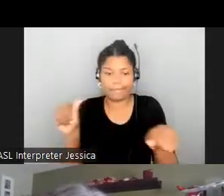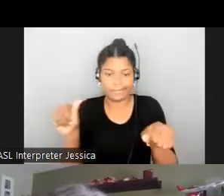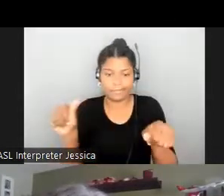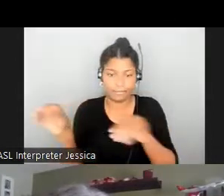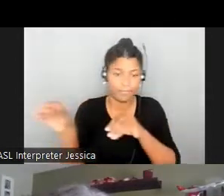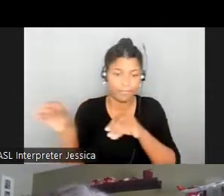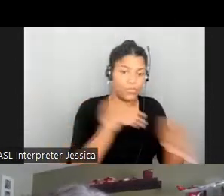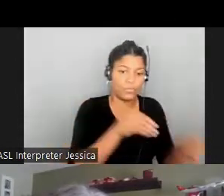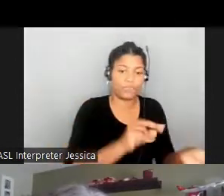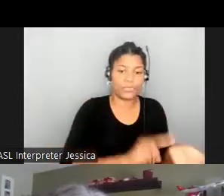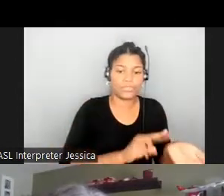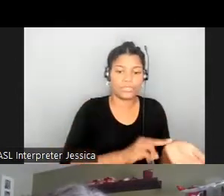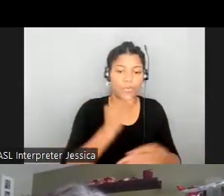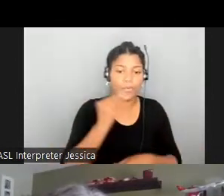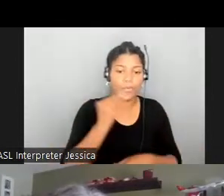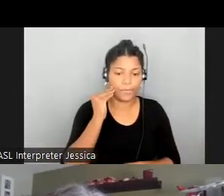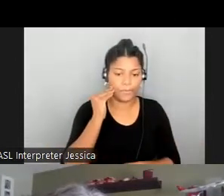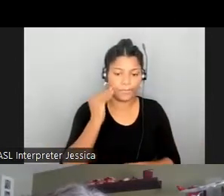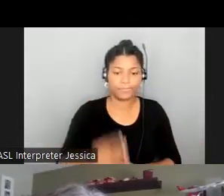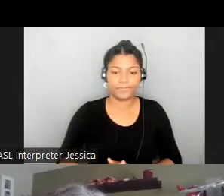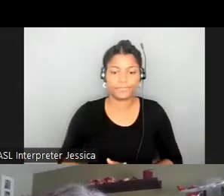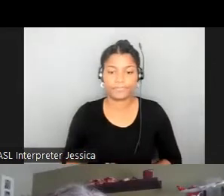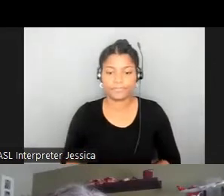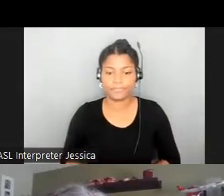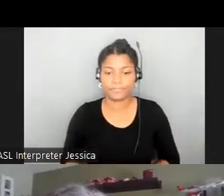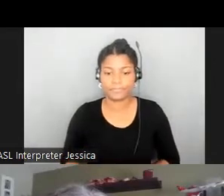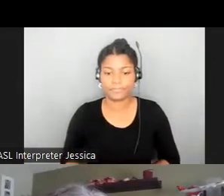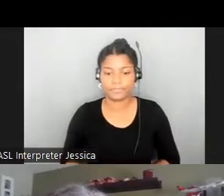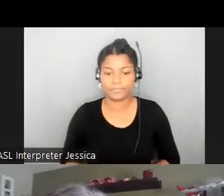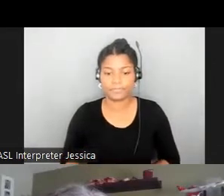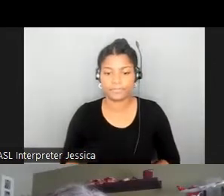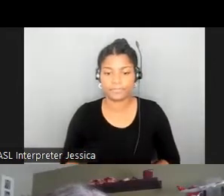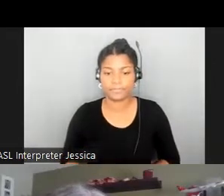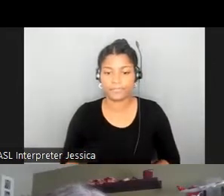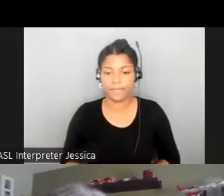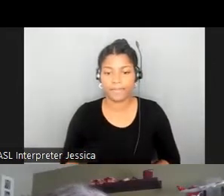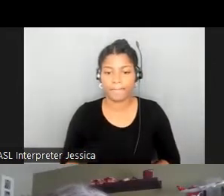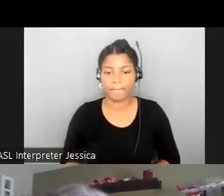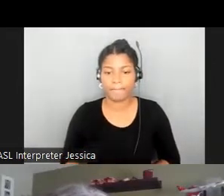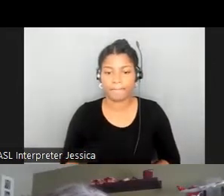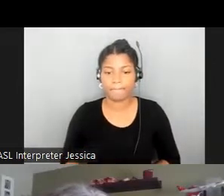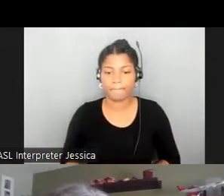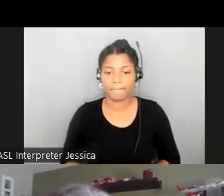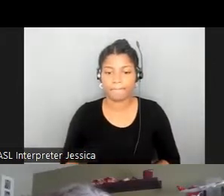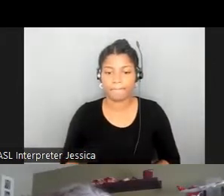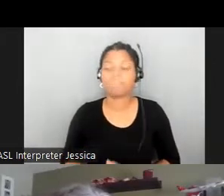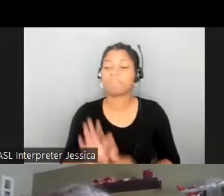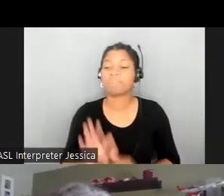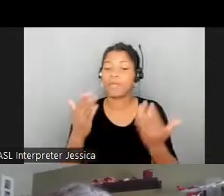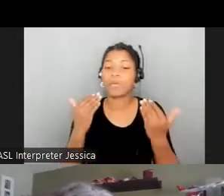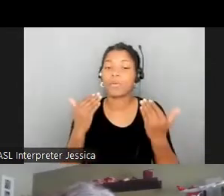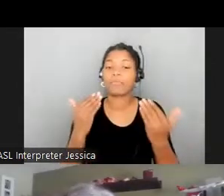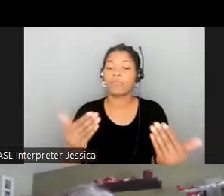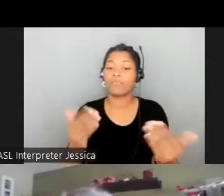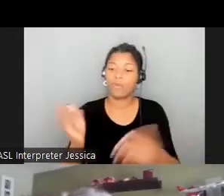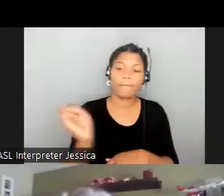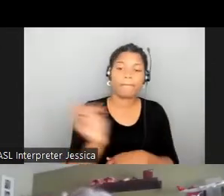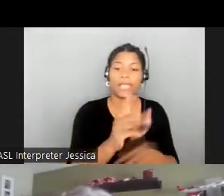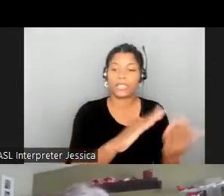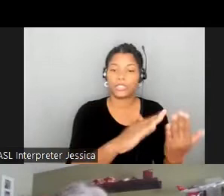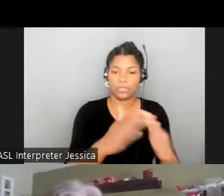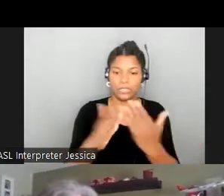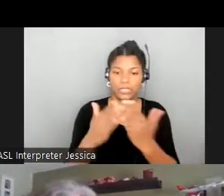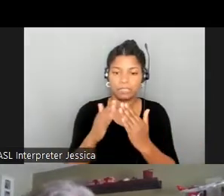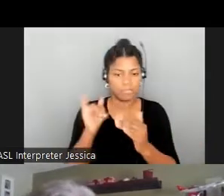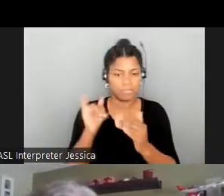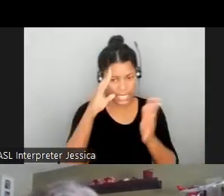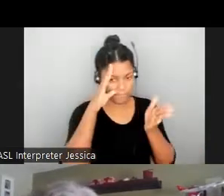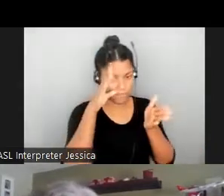So, I'd like to move on to Return to Community, which is the main focus today.